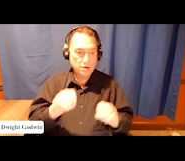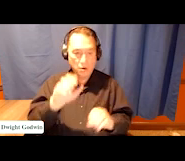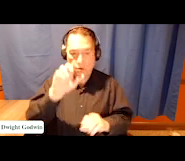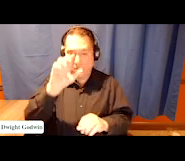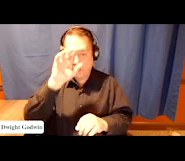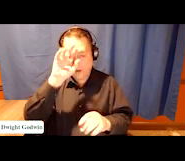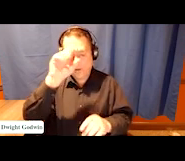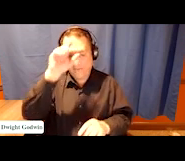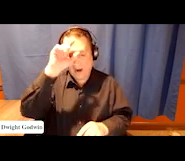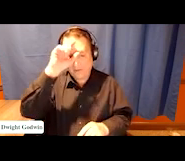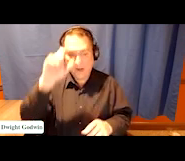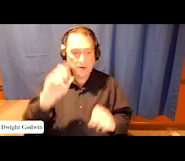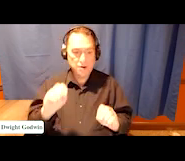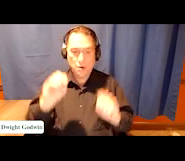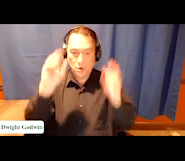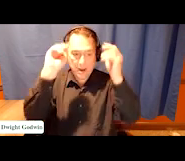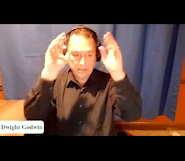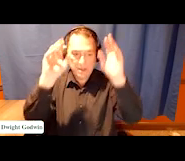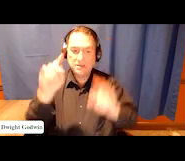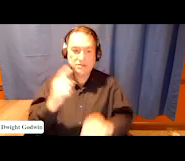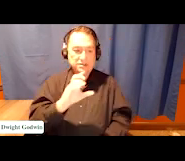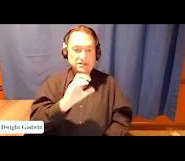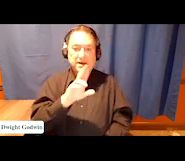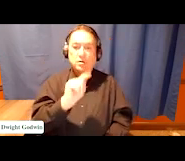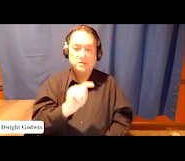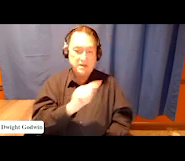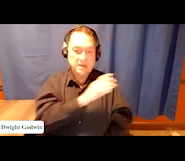just the CRT, clinician and peer going out to respond to